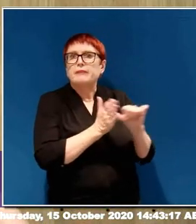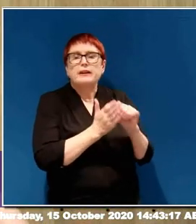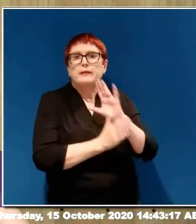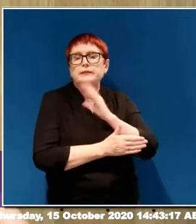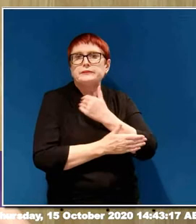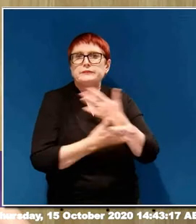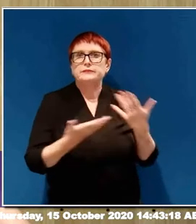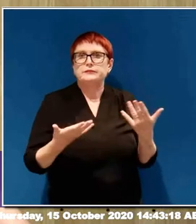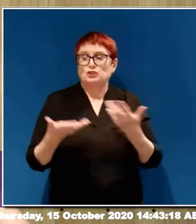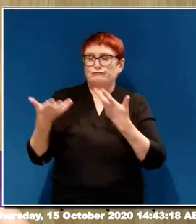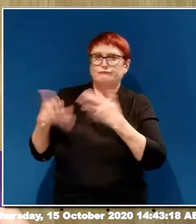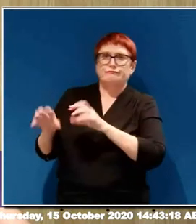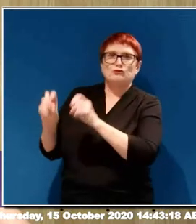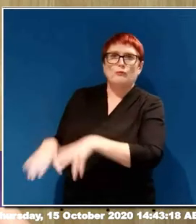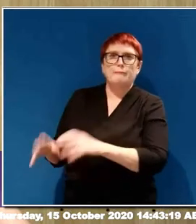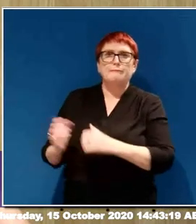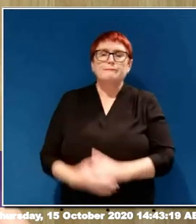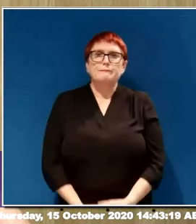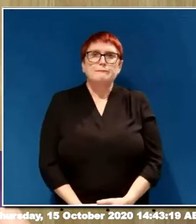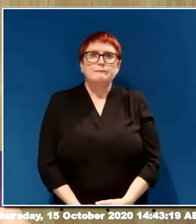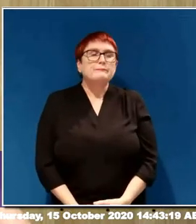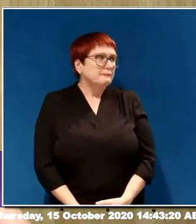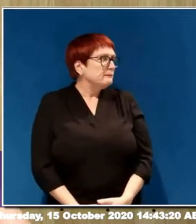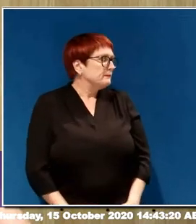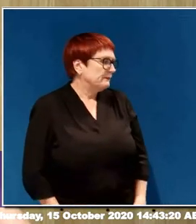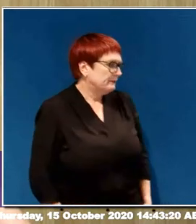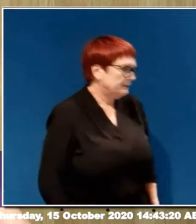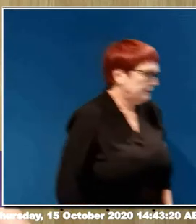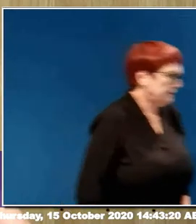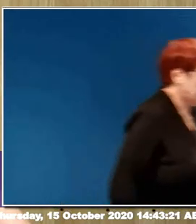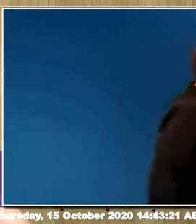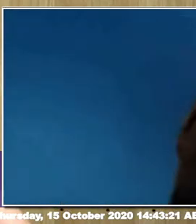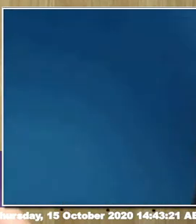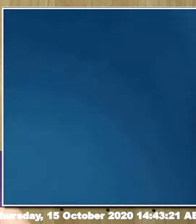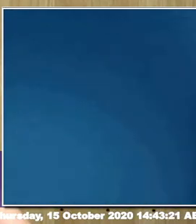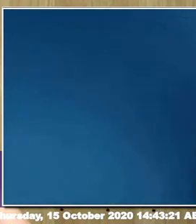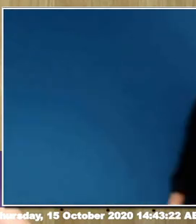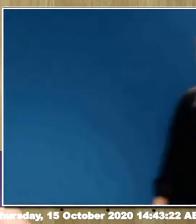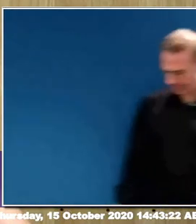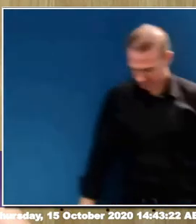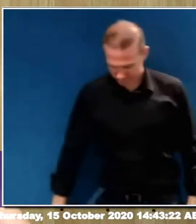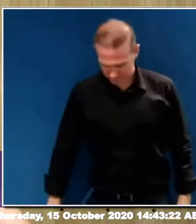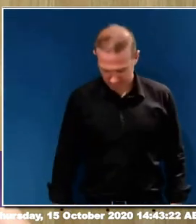And you're aware of a particular instance where a child received a diagnosis of